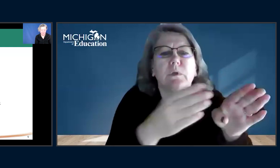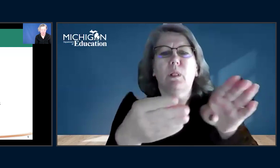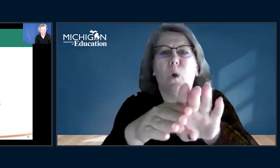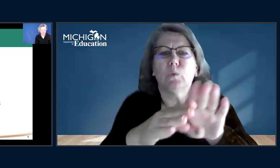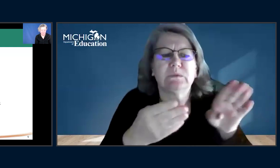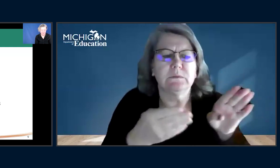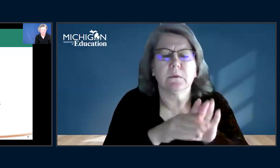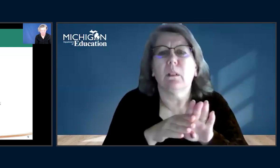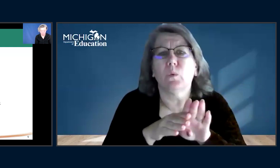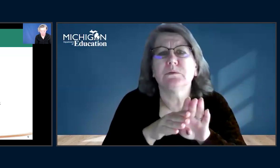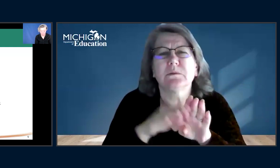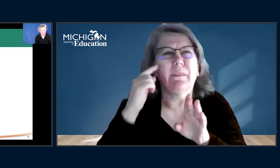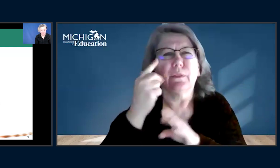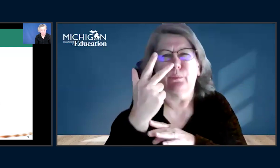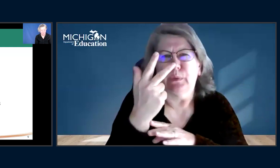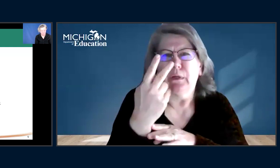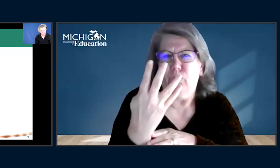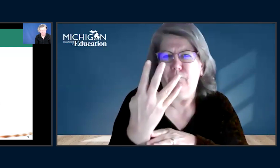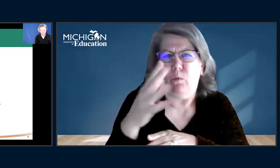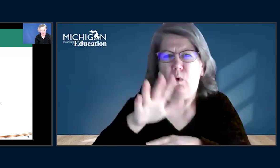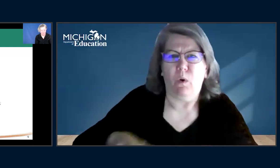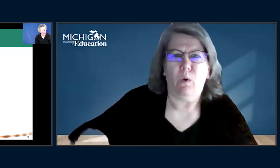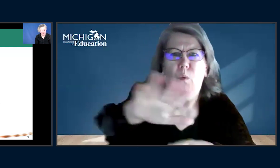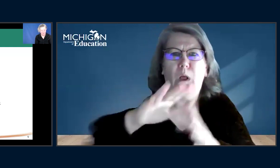some state offices have been closed unfortunately.